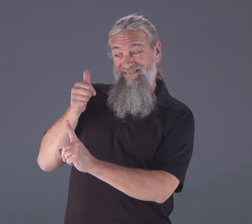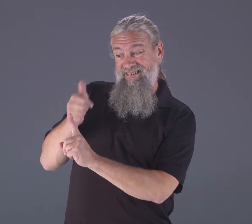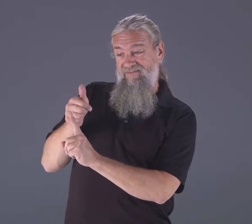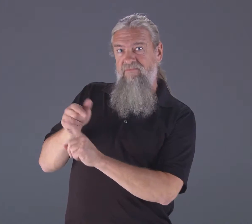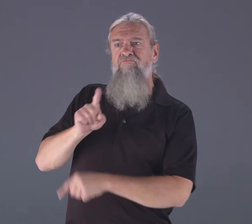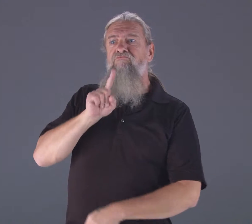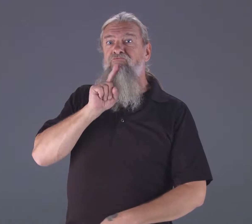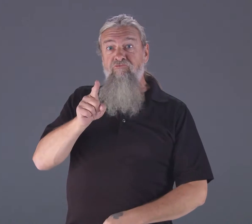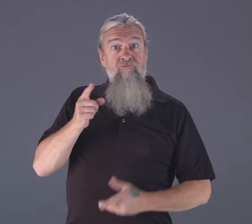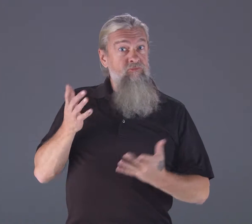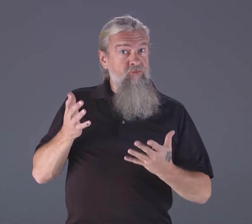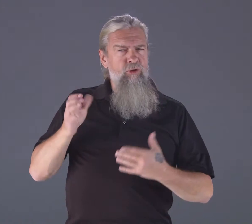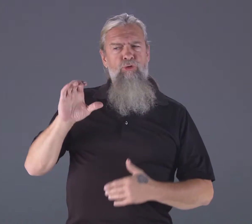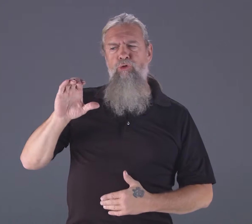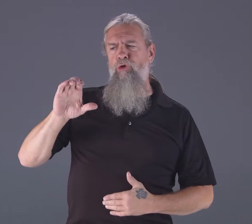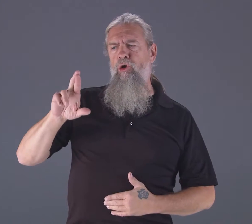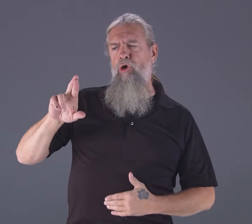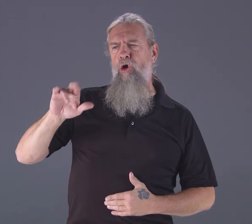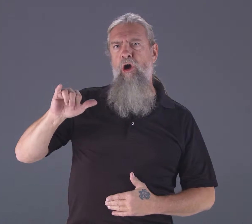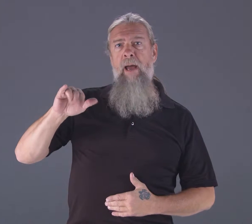Domestic violence is a crime.